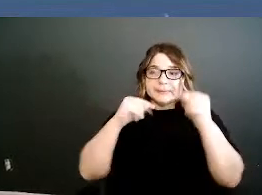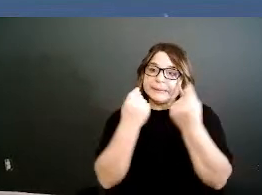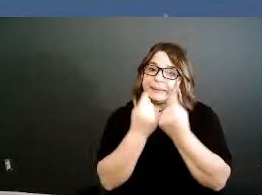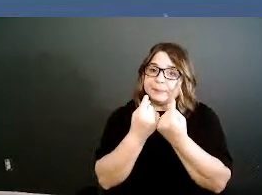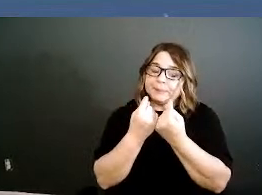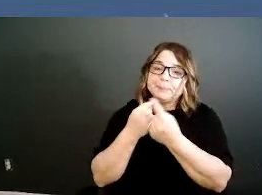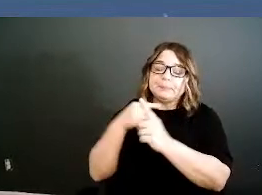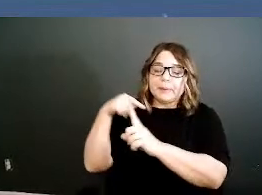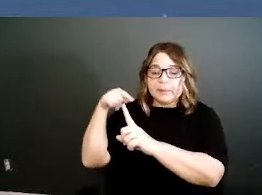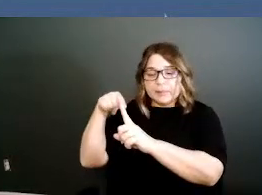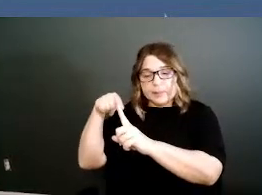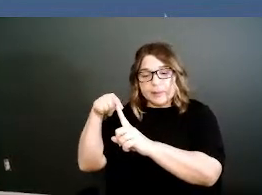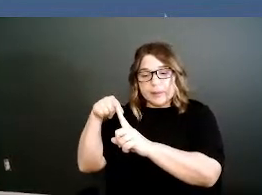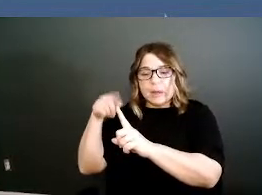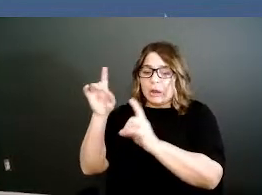1 MILLION WE SPENT ON THE KAY NINE UNIT.